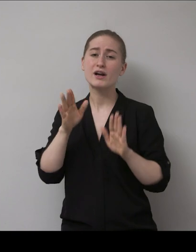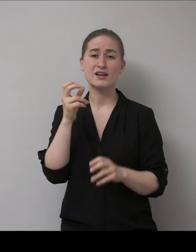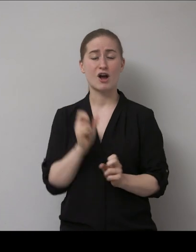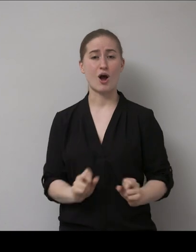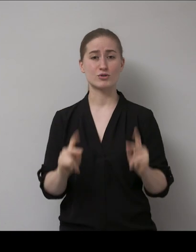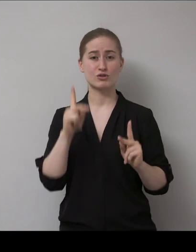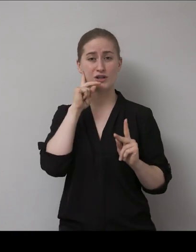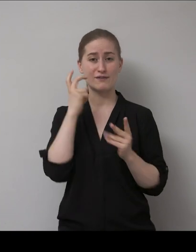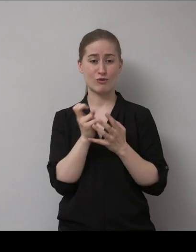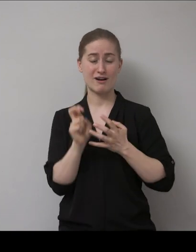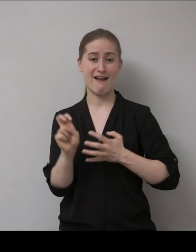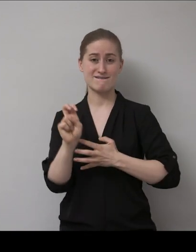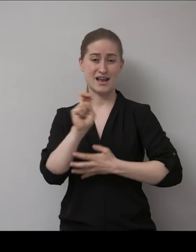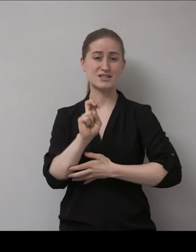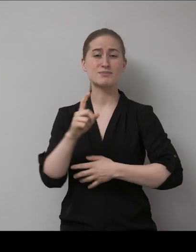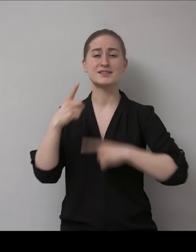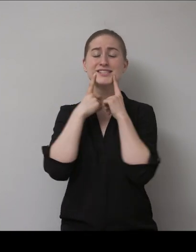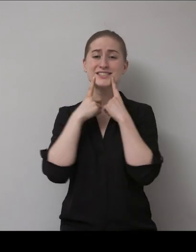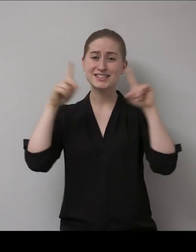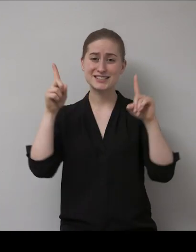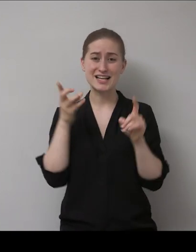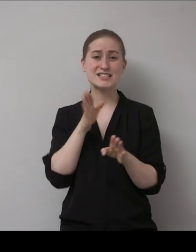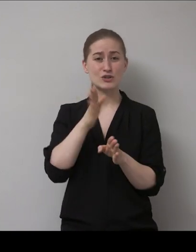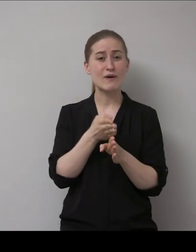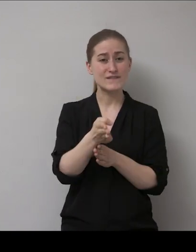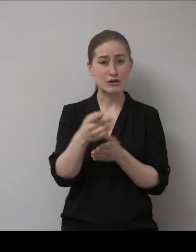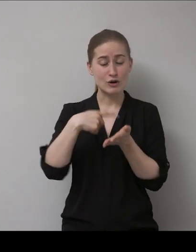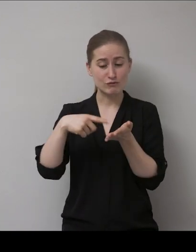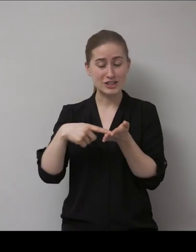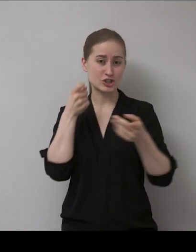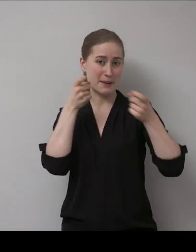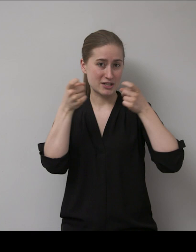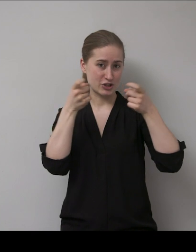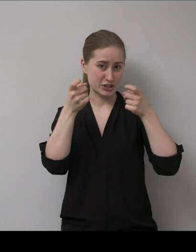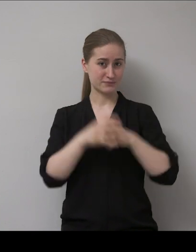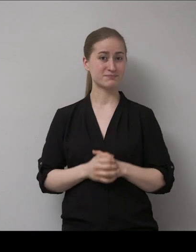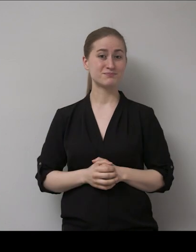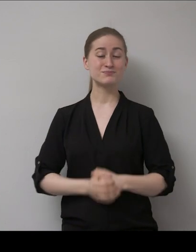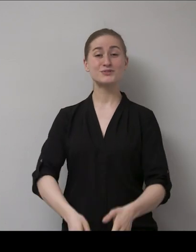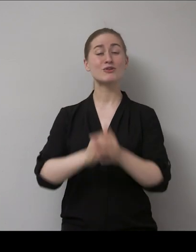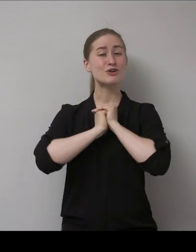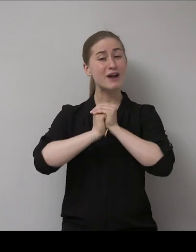or advancement and success in the field of research administration. So congratulations,